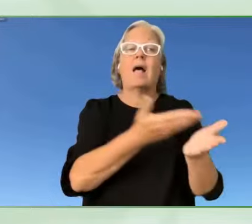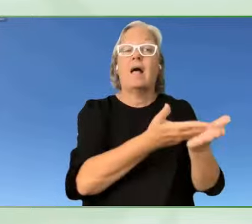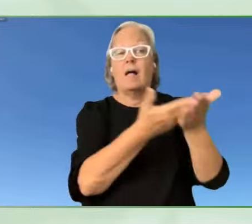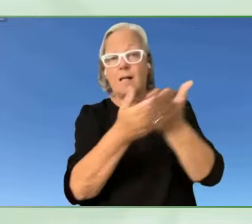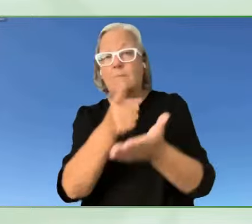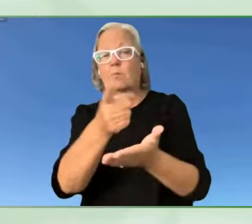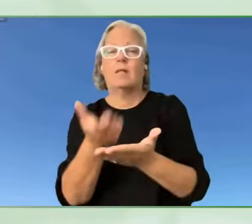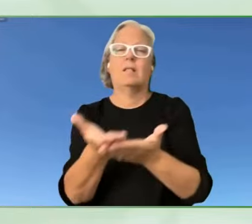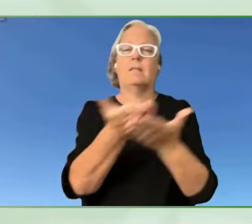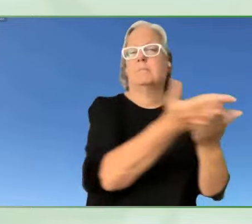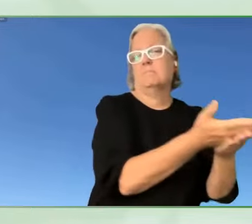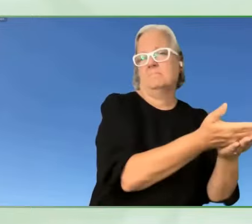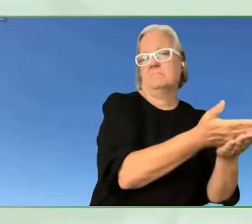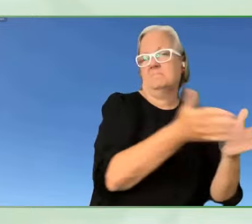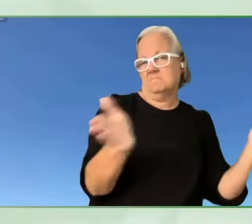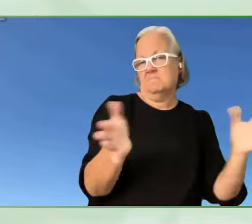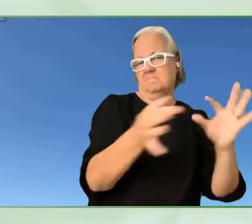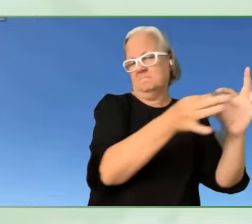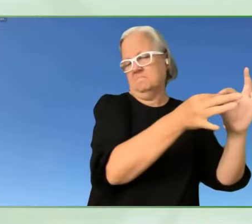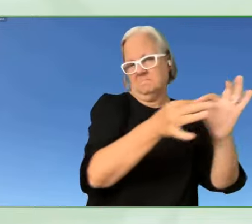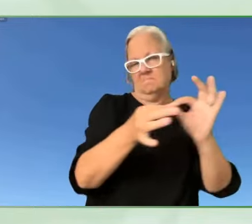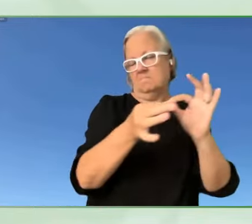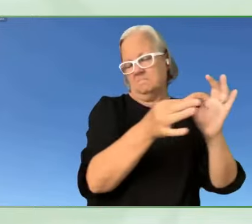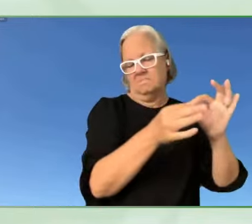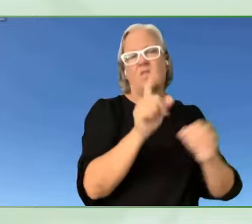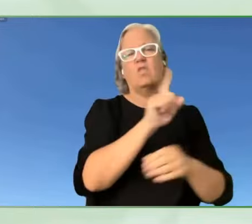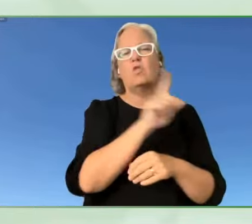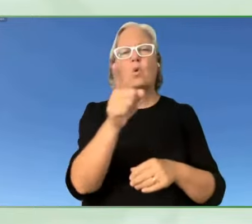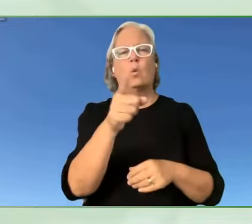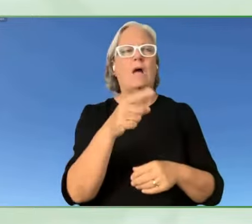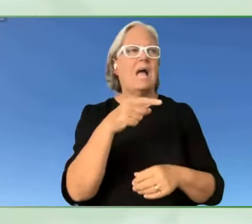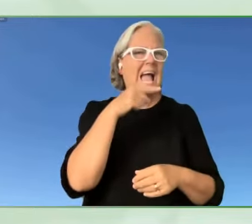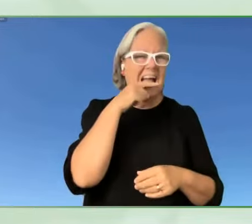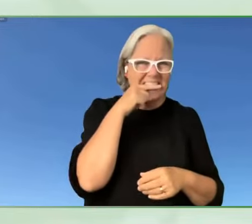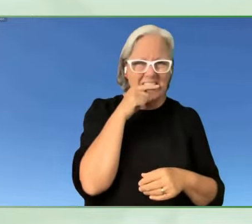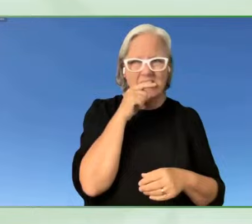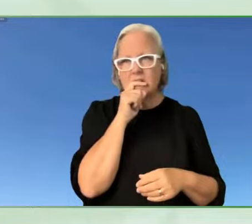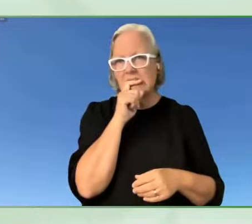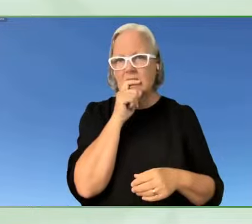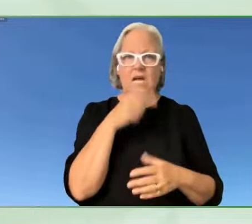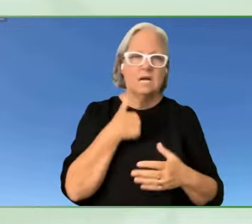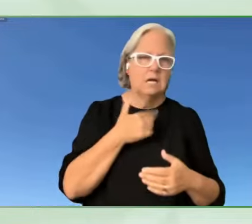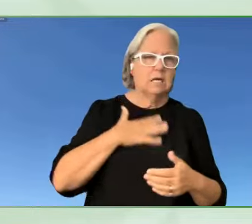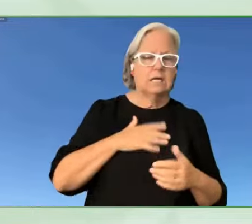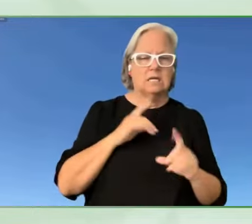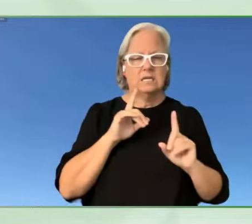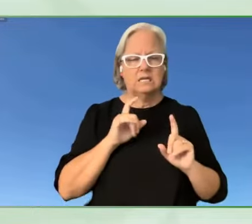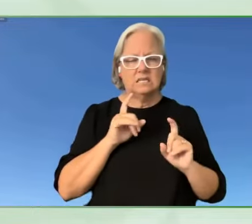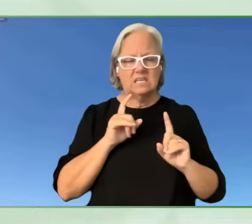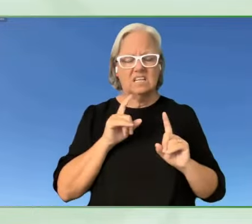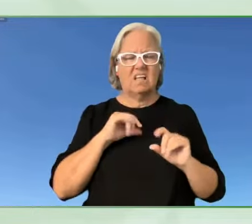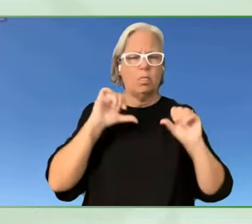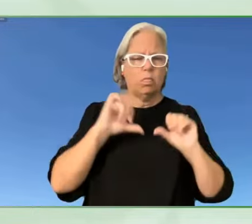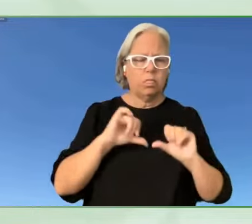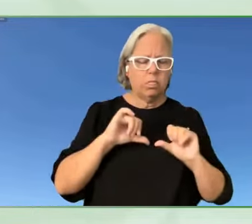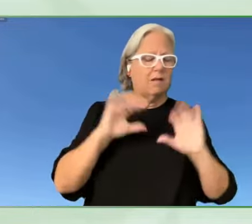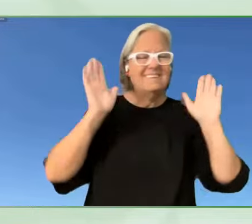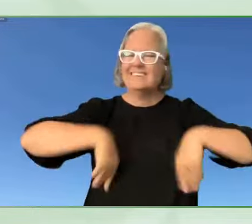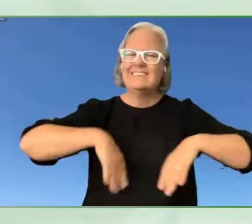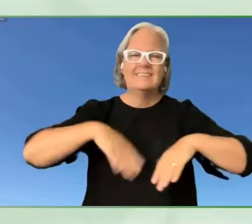When we are to talk about how can we actually use Universal Design in education, what would be the three main takeaway is from this talk?